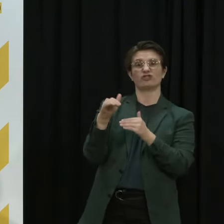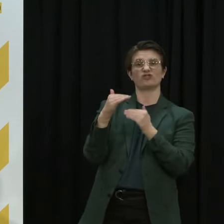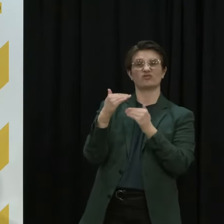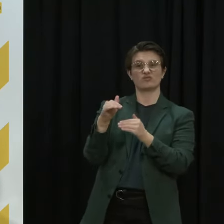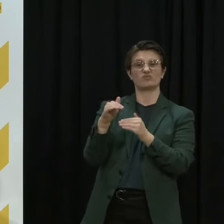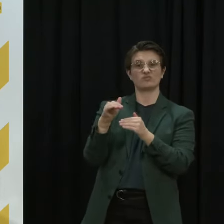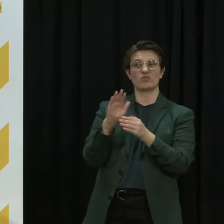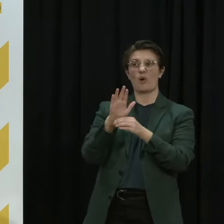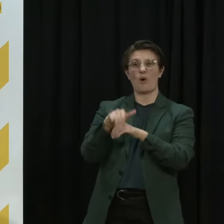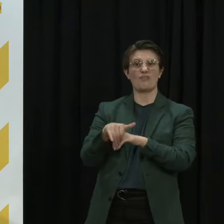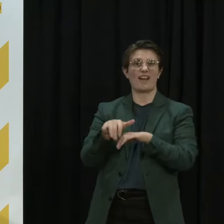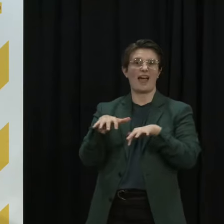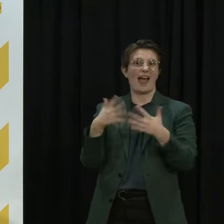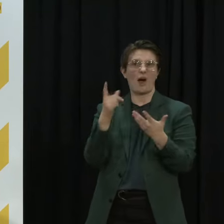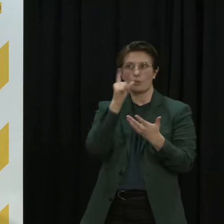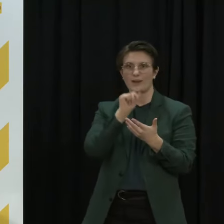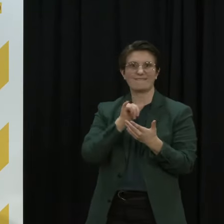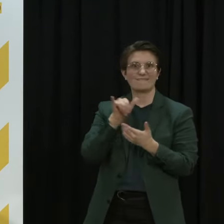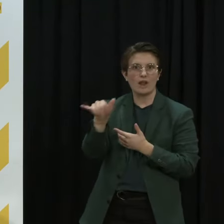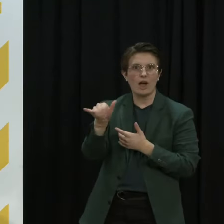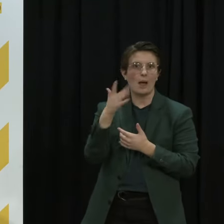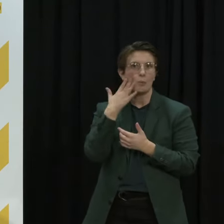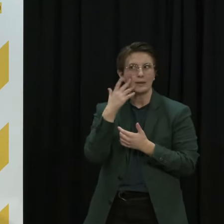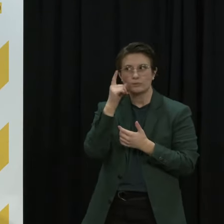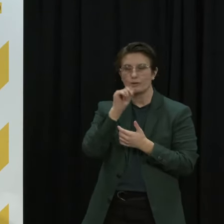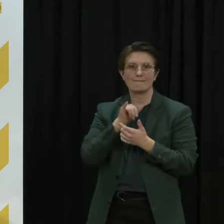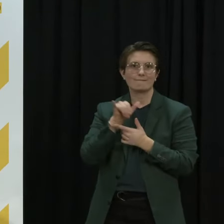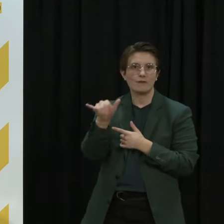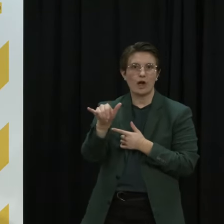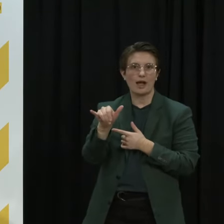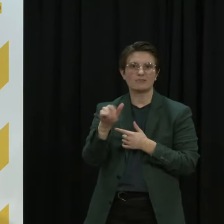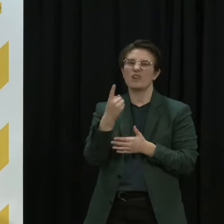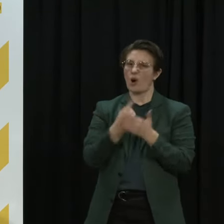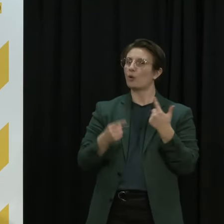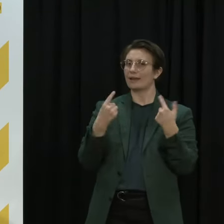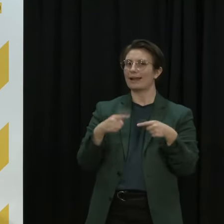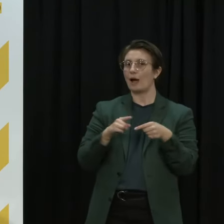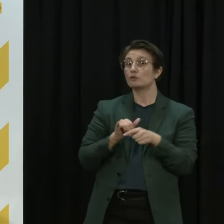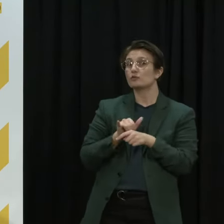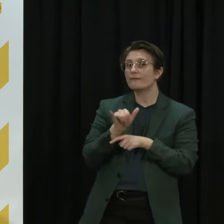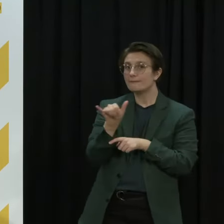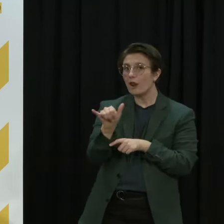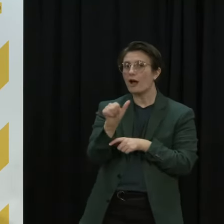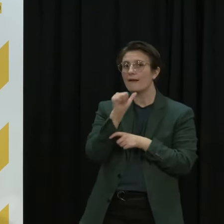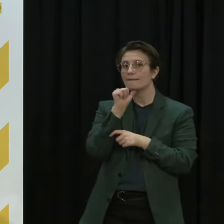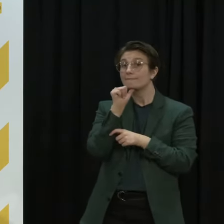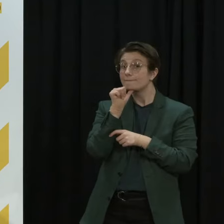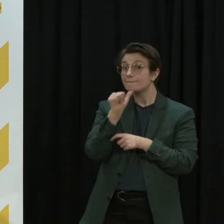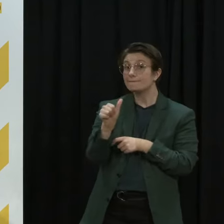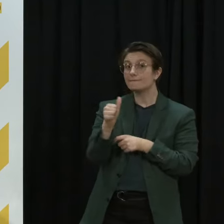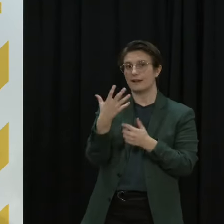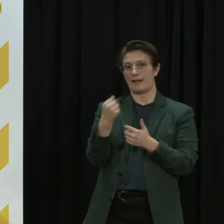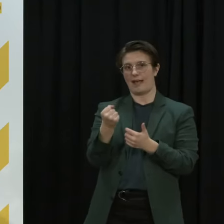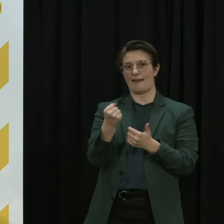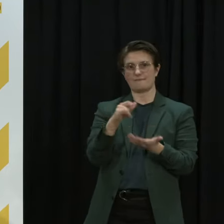will help us to make an assessment of how long these restrictions need to remain in place for. This extended boundary will include the Hamilton airport and restrictions on travel by air will be in place which